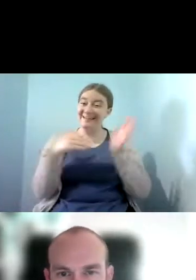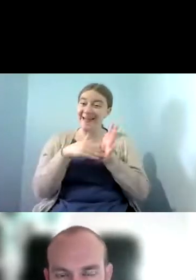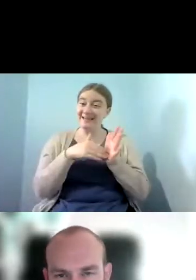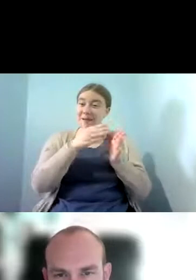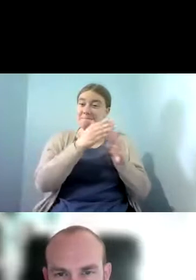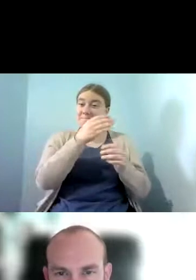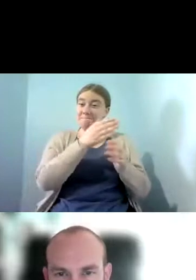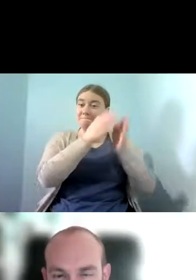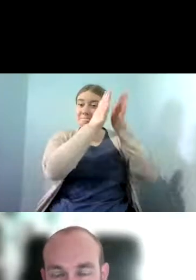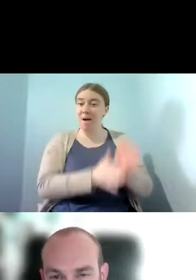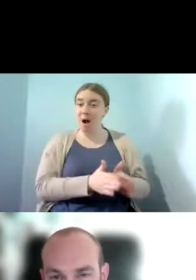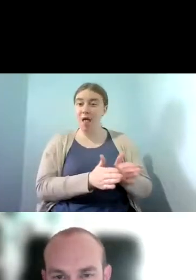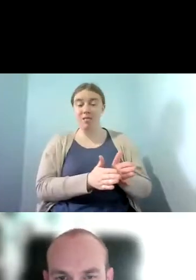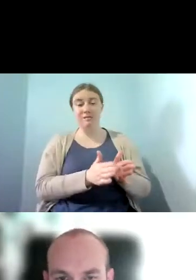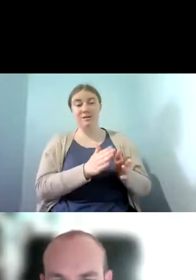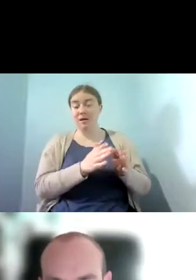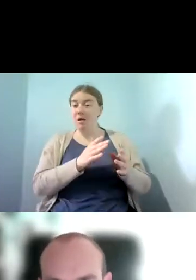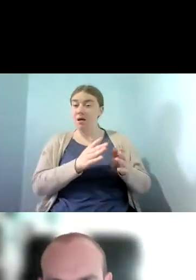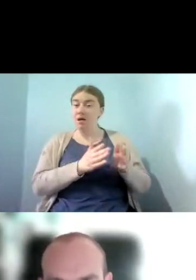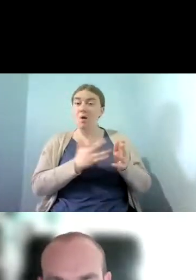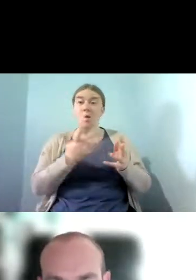they stretched slightly um when they were